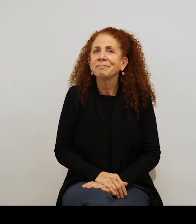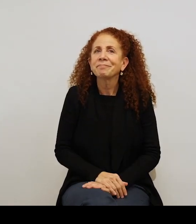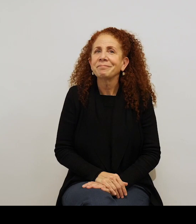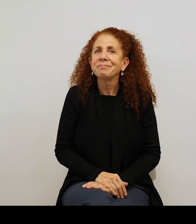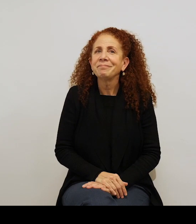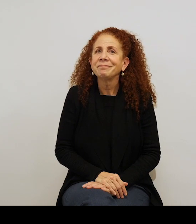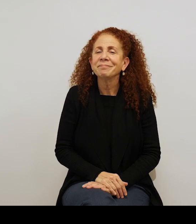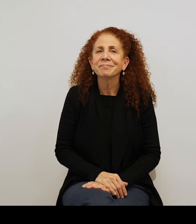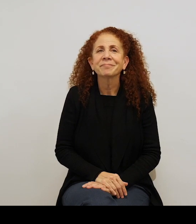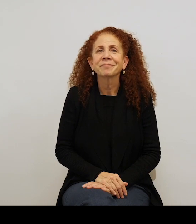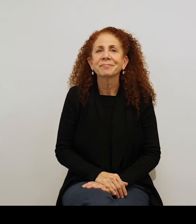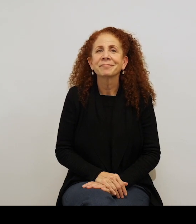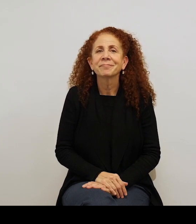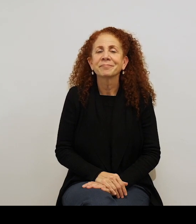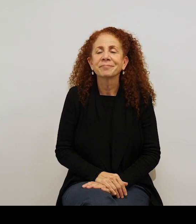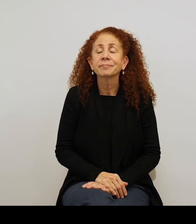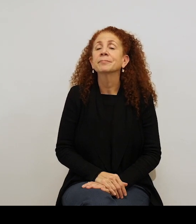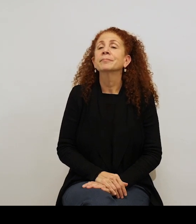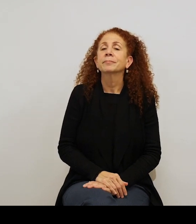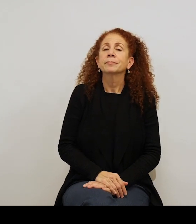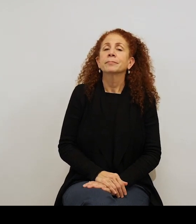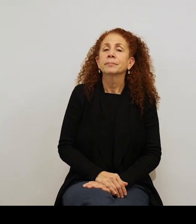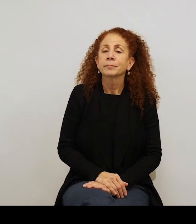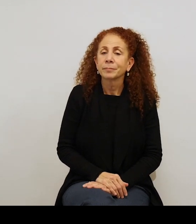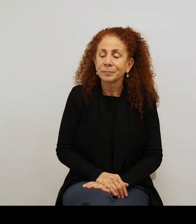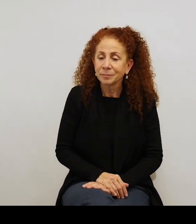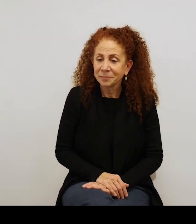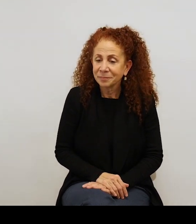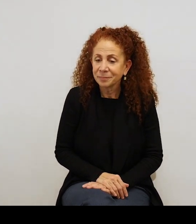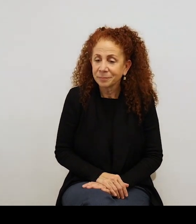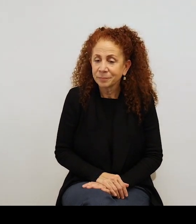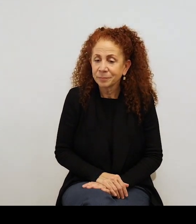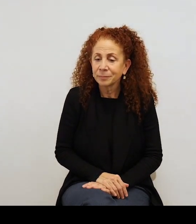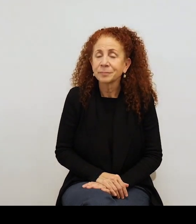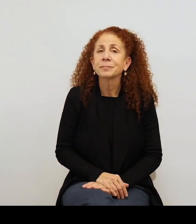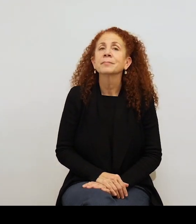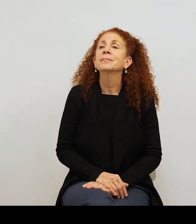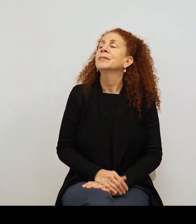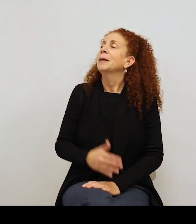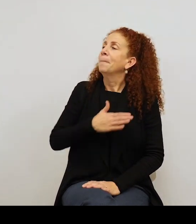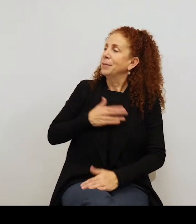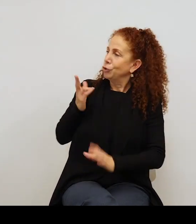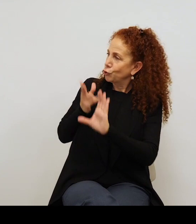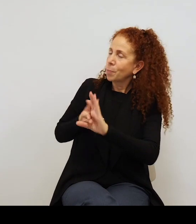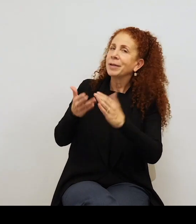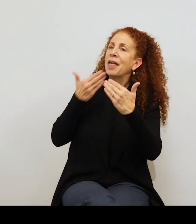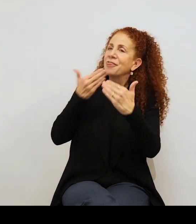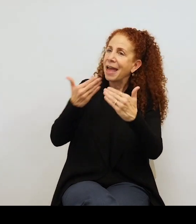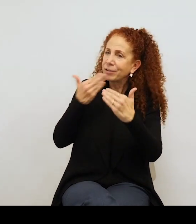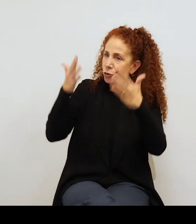So-- Well, I think we're out of time. But I want to ask you to join me in thanking Dorothee Brantz for her talk. Thank you.